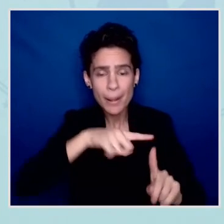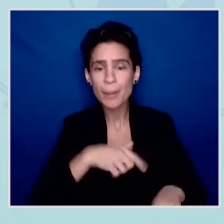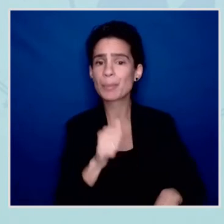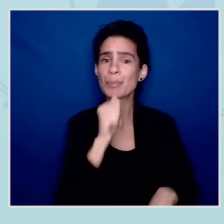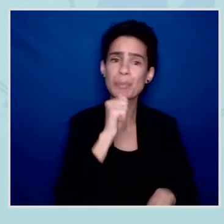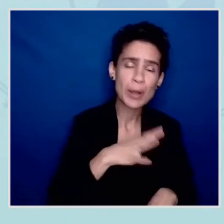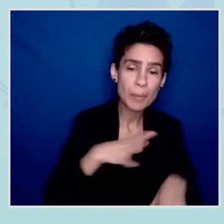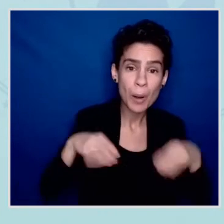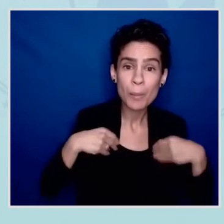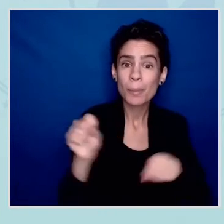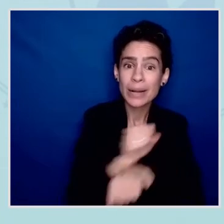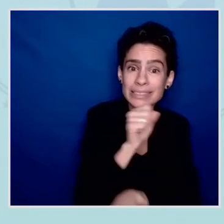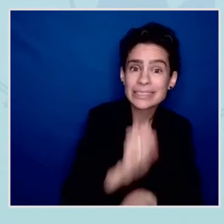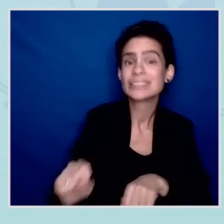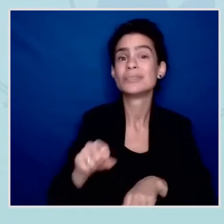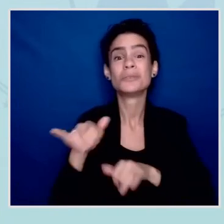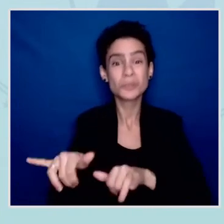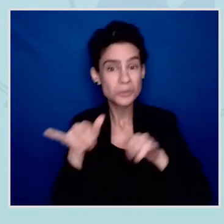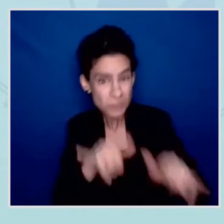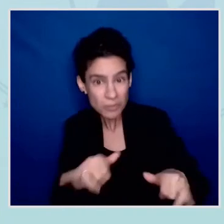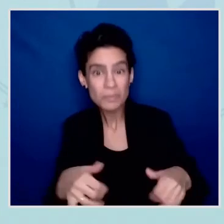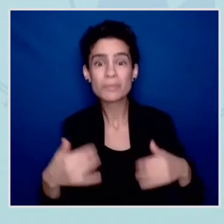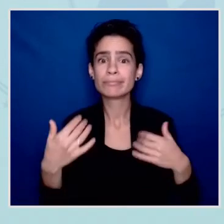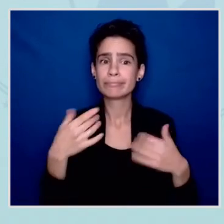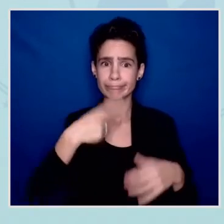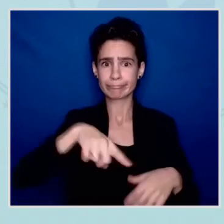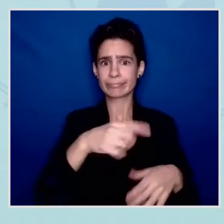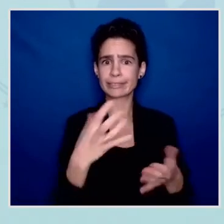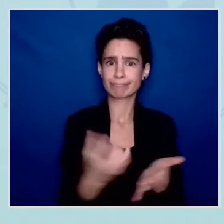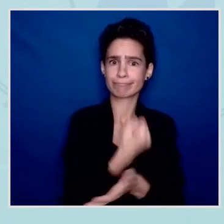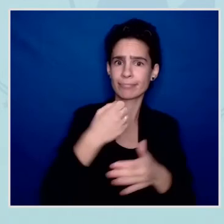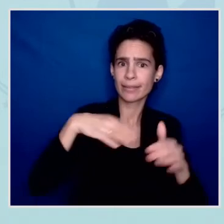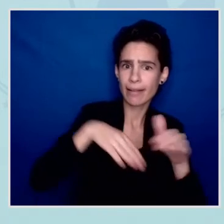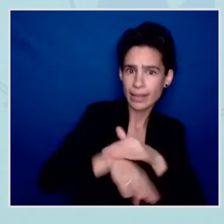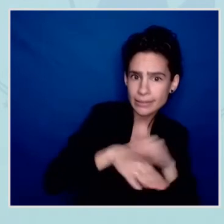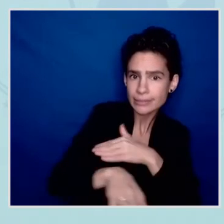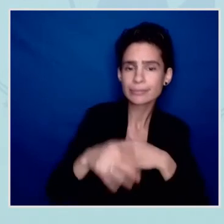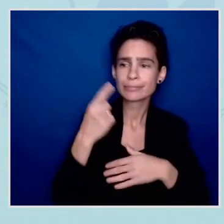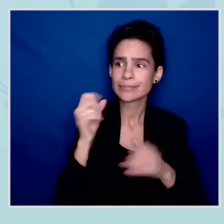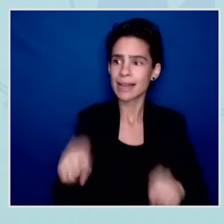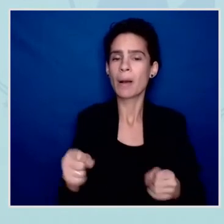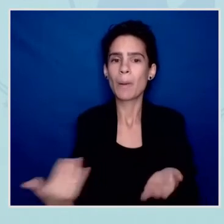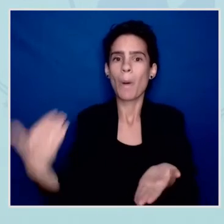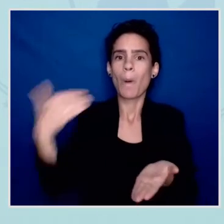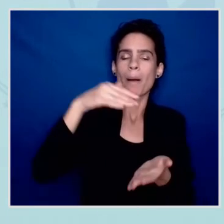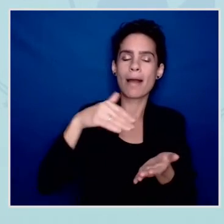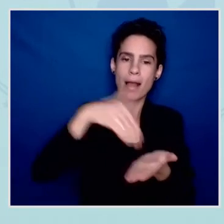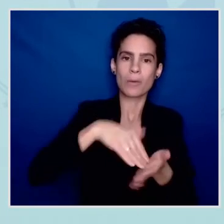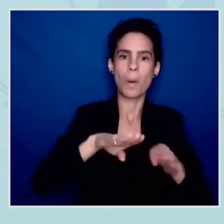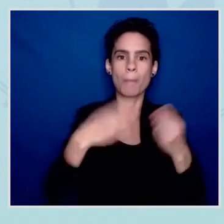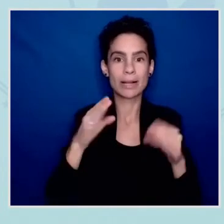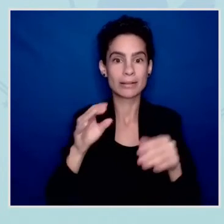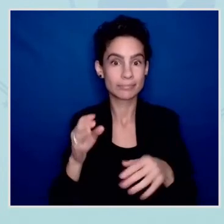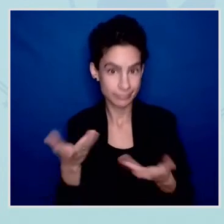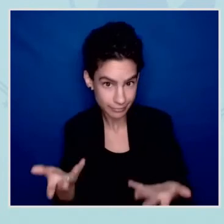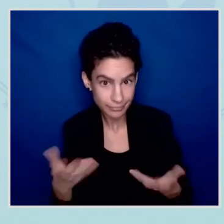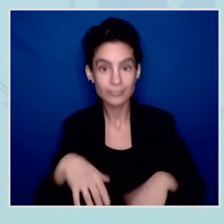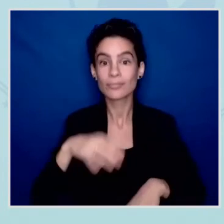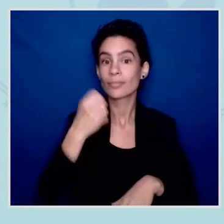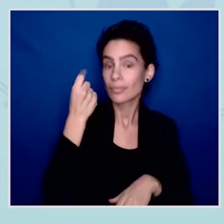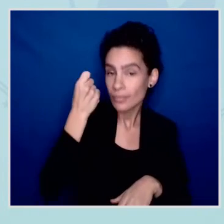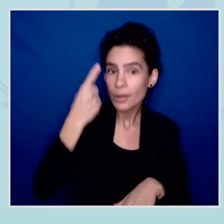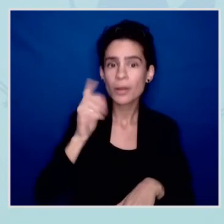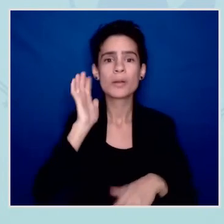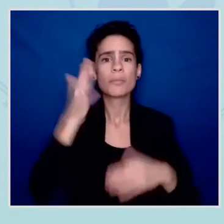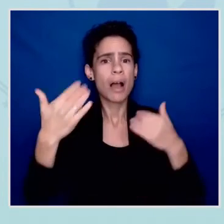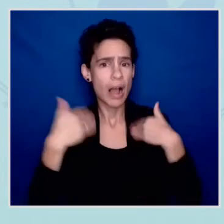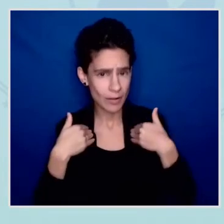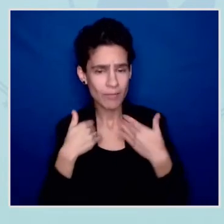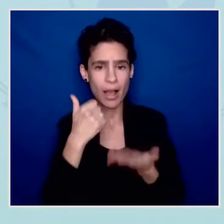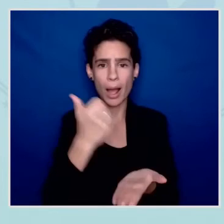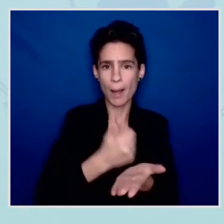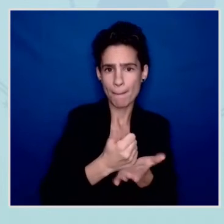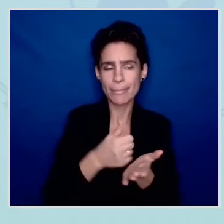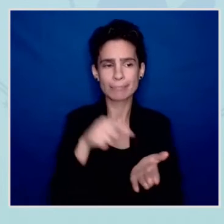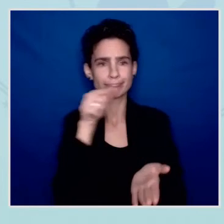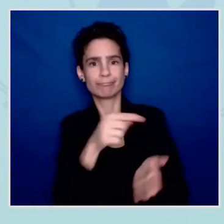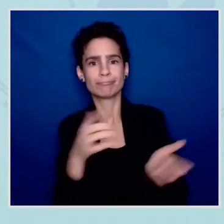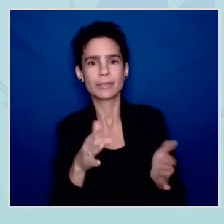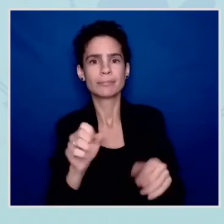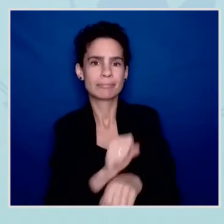ECONOMIC HARDSHIPS THROUGH NO